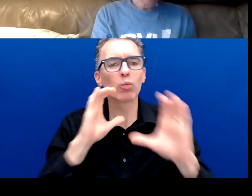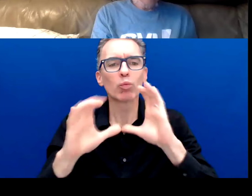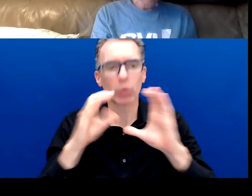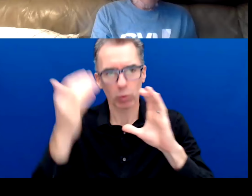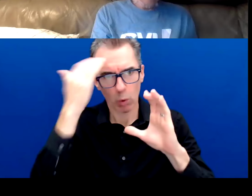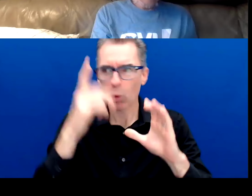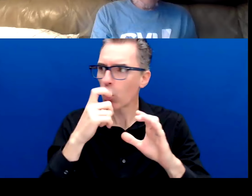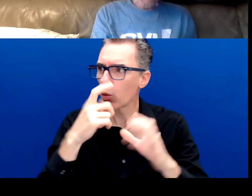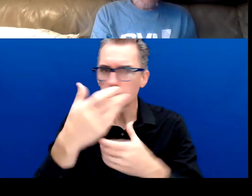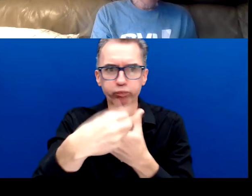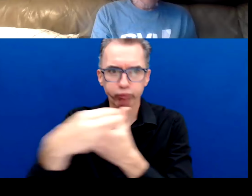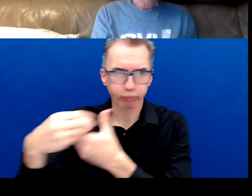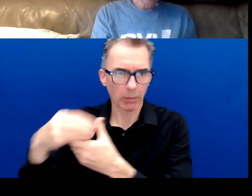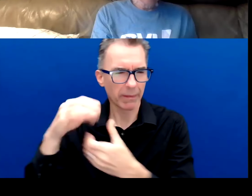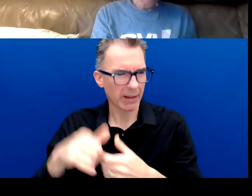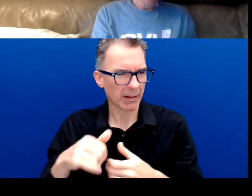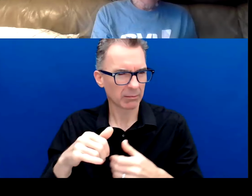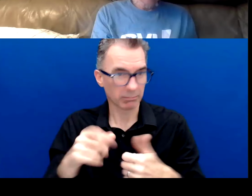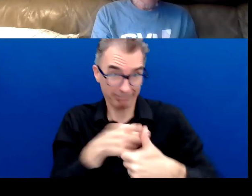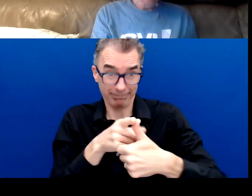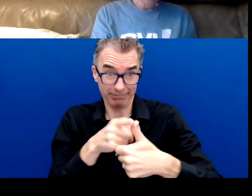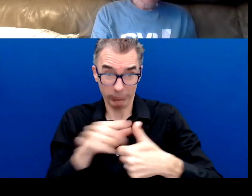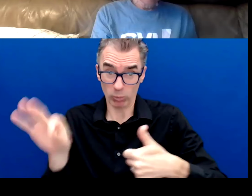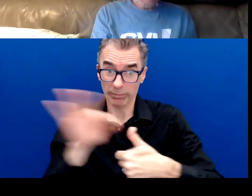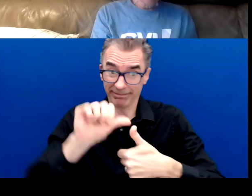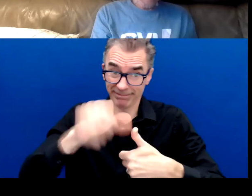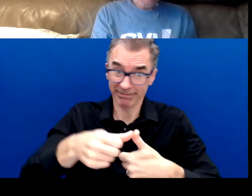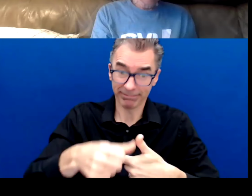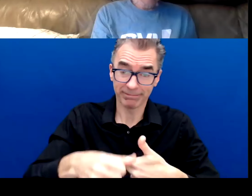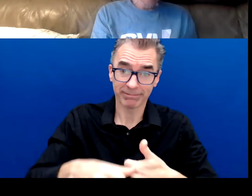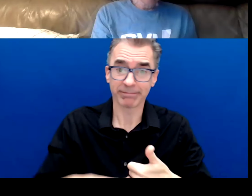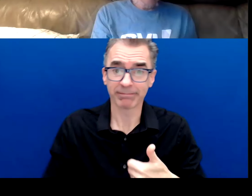Okay, so that's one takeaway. We'll get to that, sooner